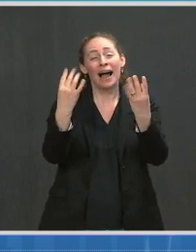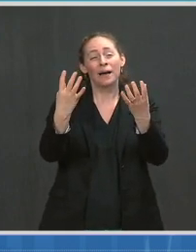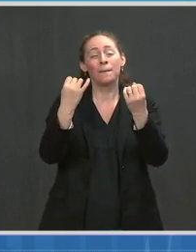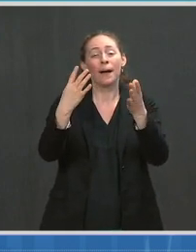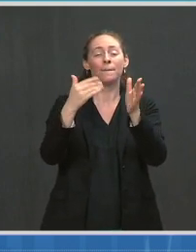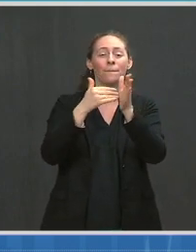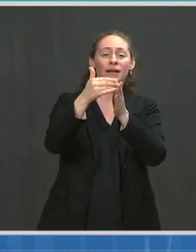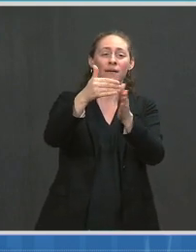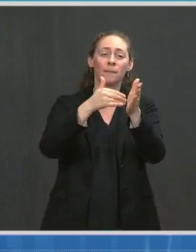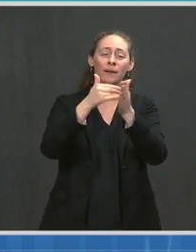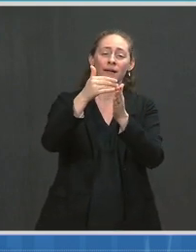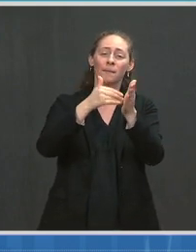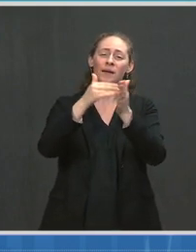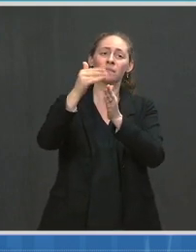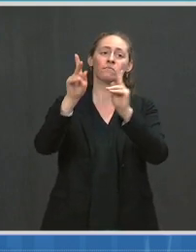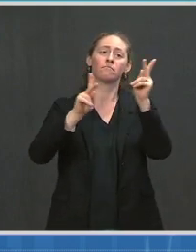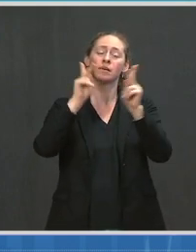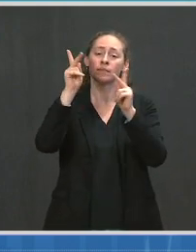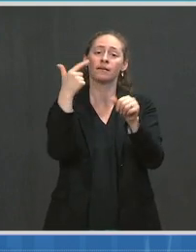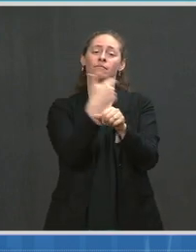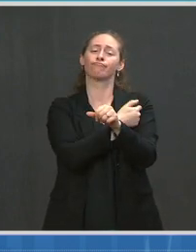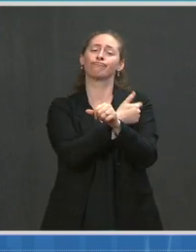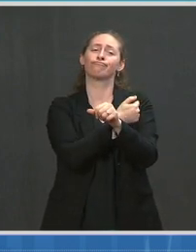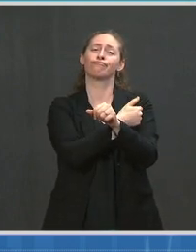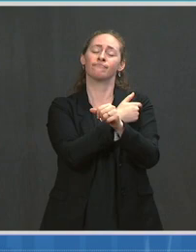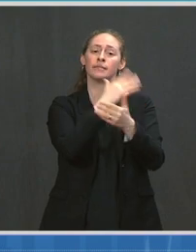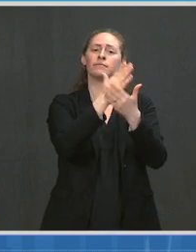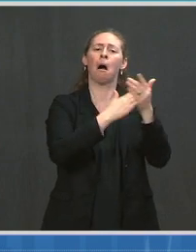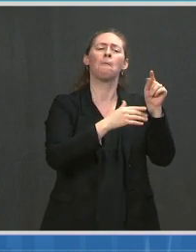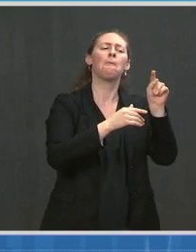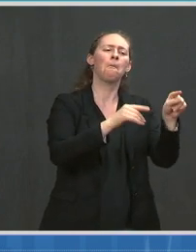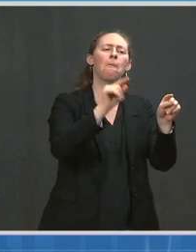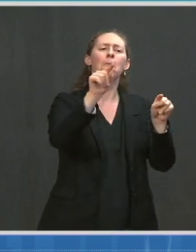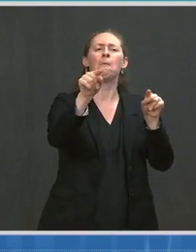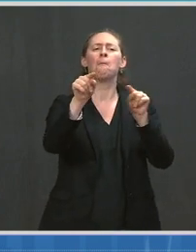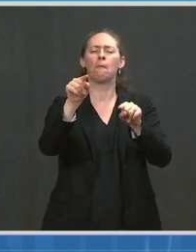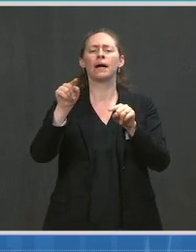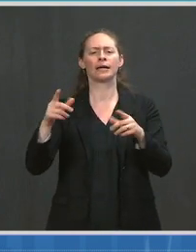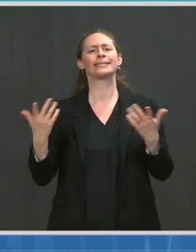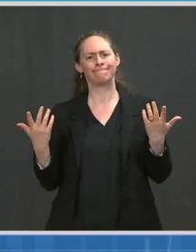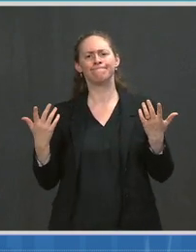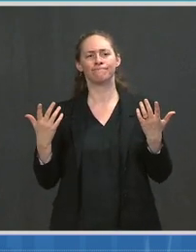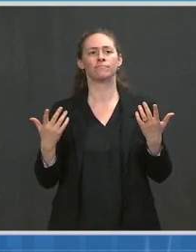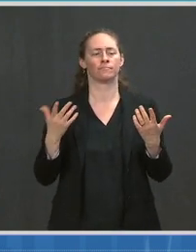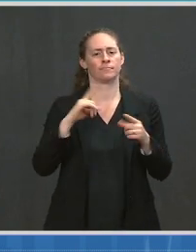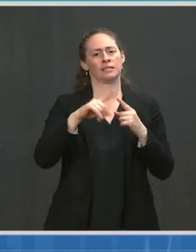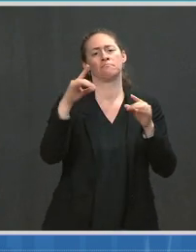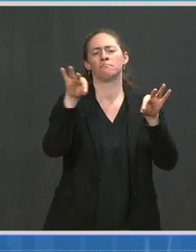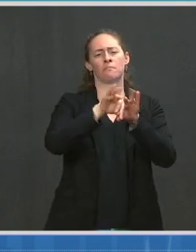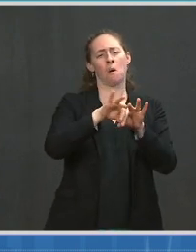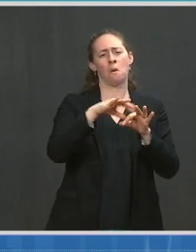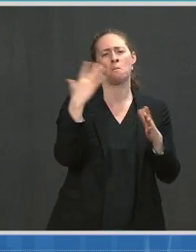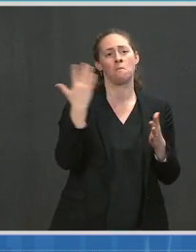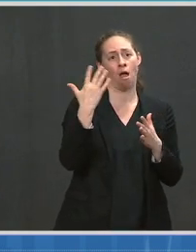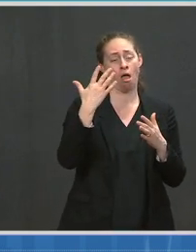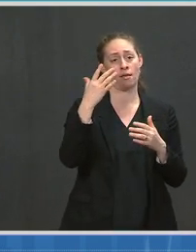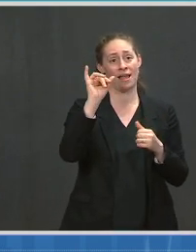One of the important things that will be done and must be done is to sequence the genome of the virus